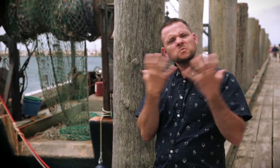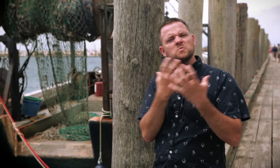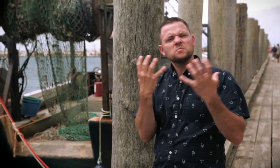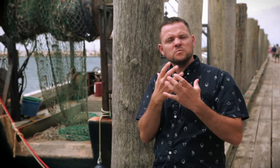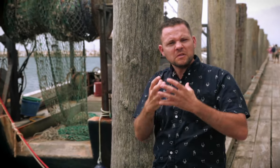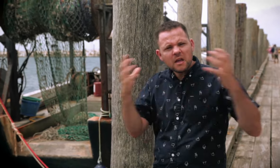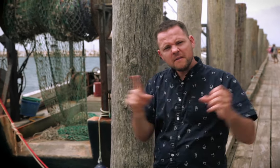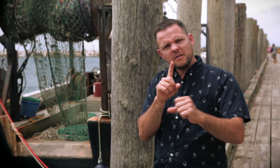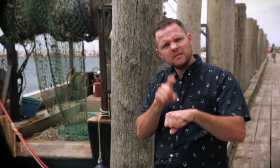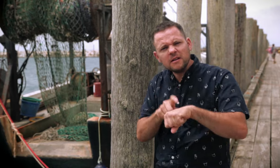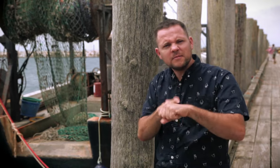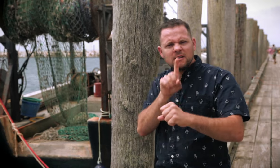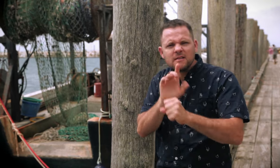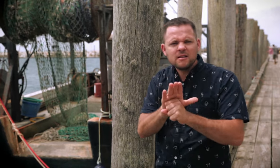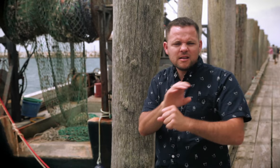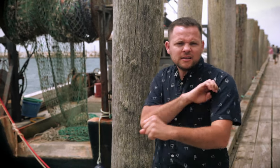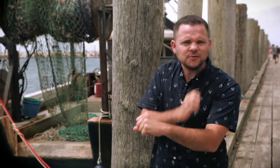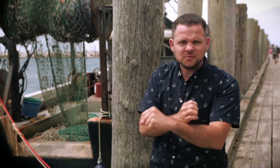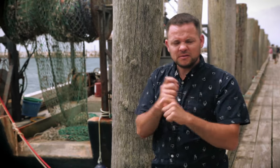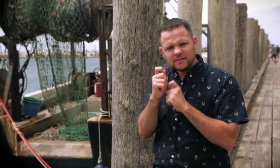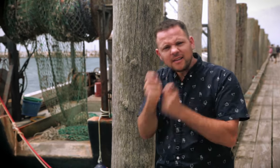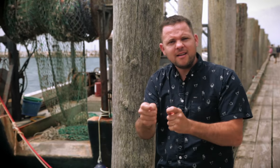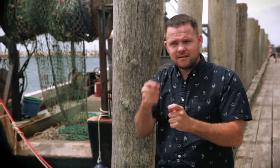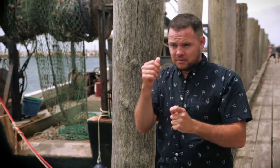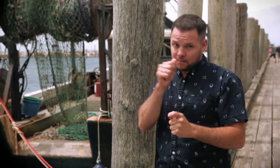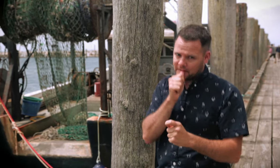The fishermen display so much comitment and time to gathering fish.